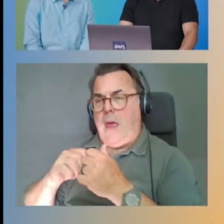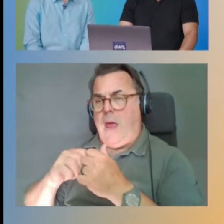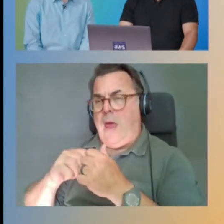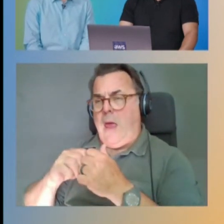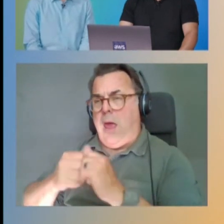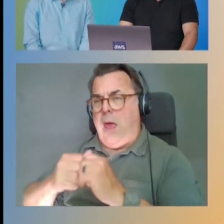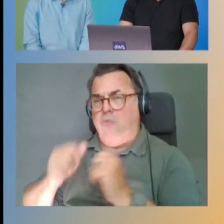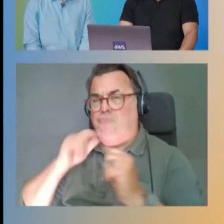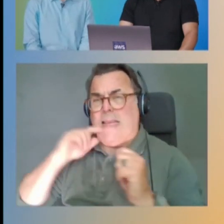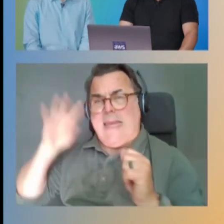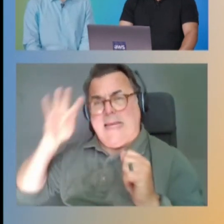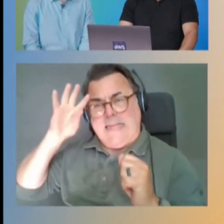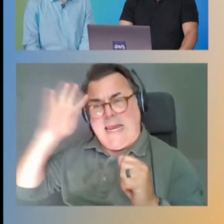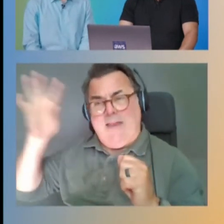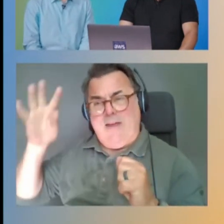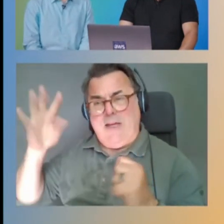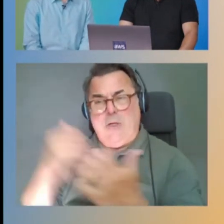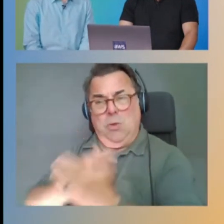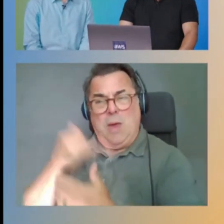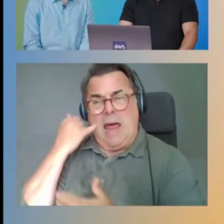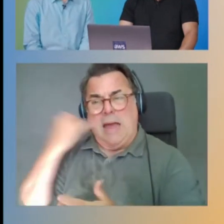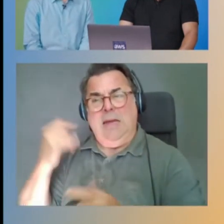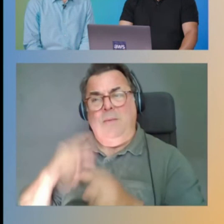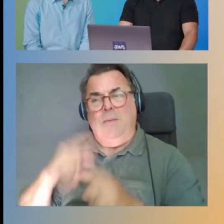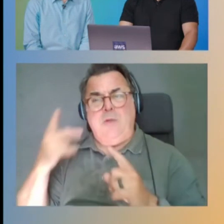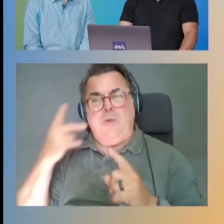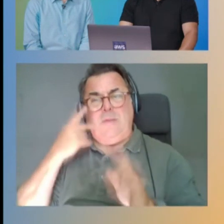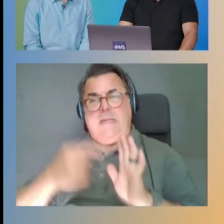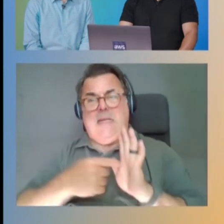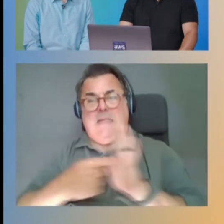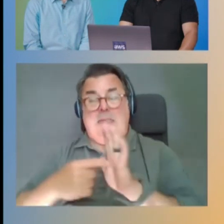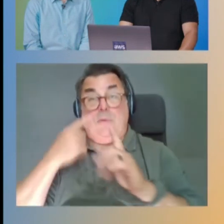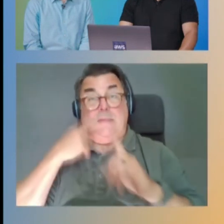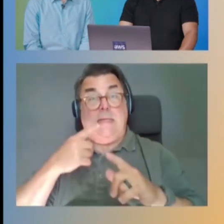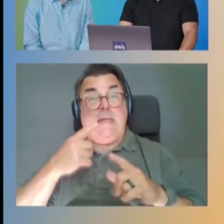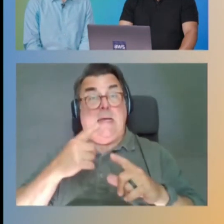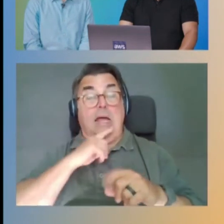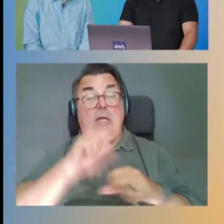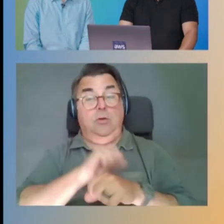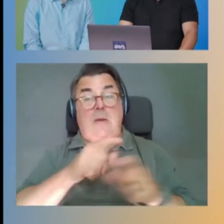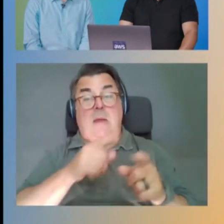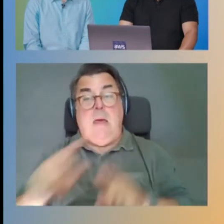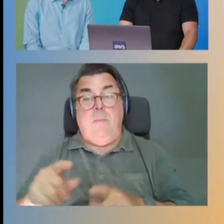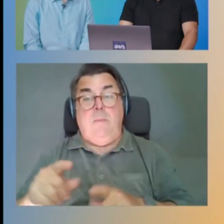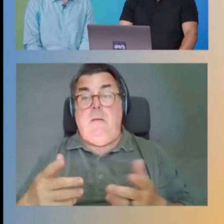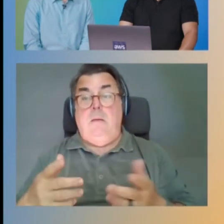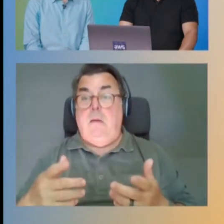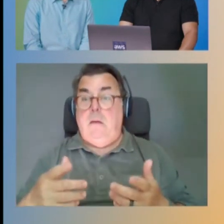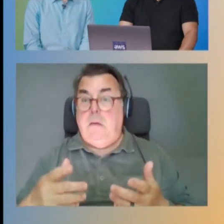but just to see it in an example and action here are kind of also highlights the benefits of that to customers.